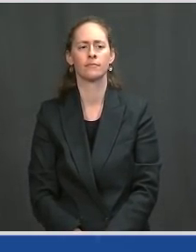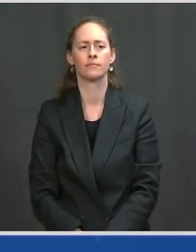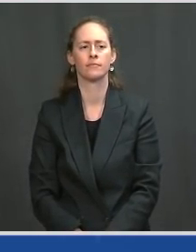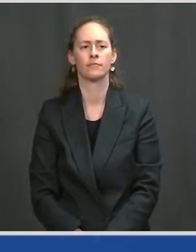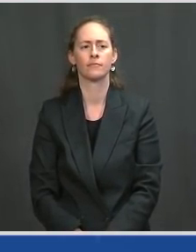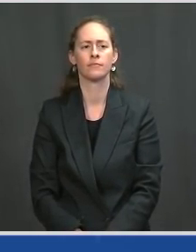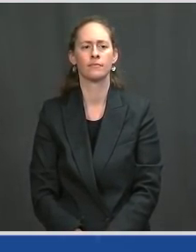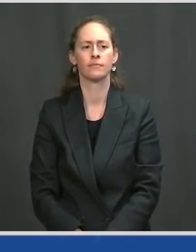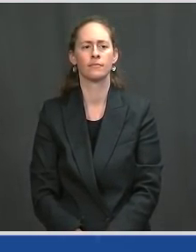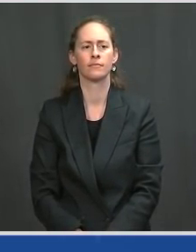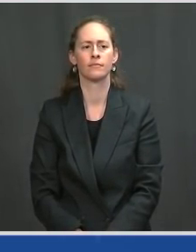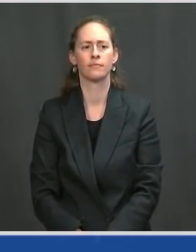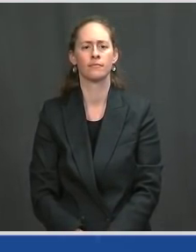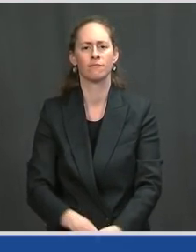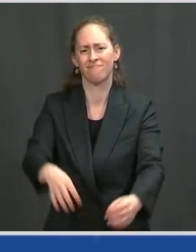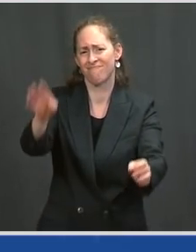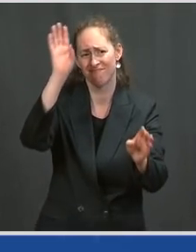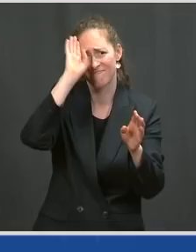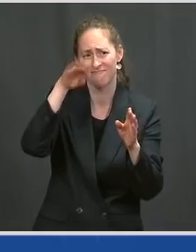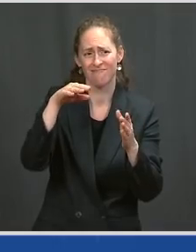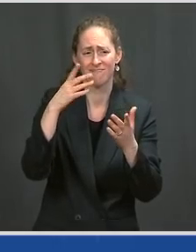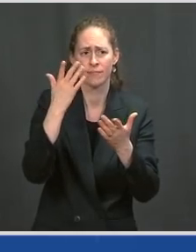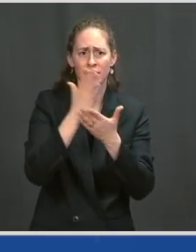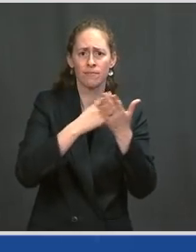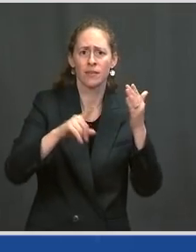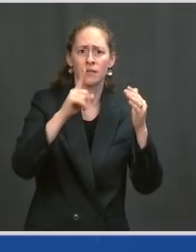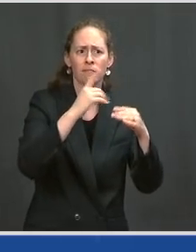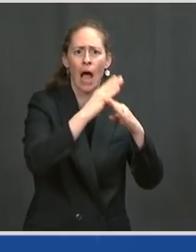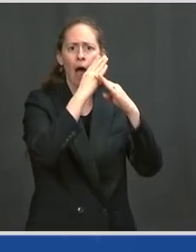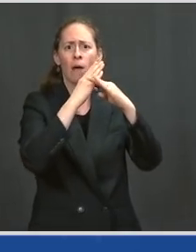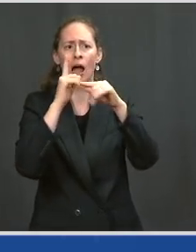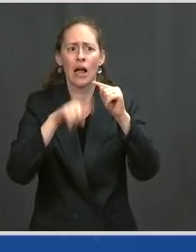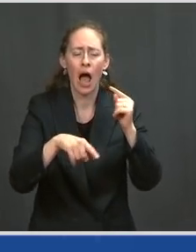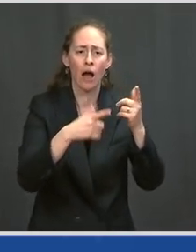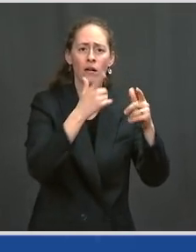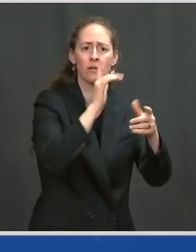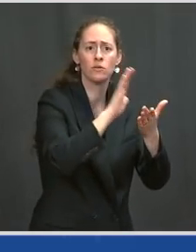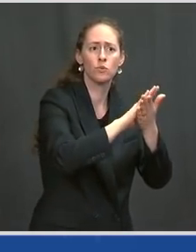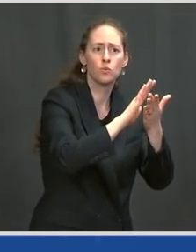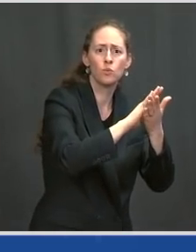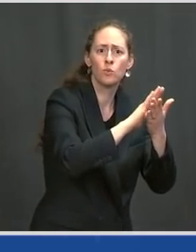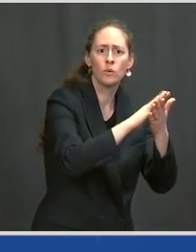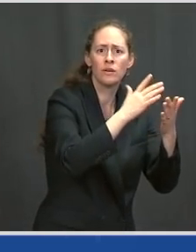childcare, getting vaccinated, getting schools open. We're making progress in all these things.